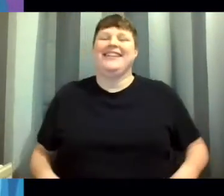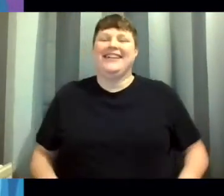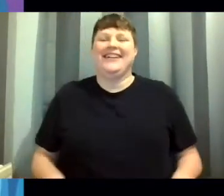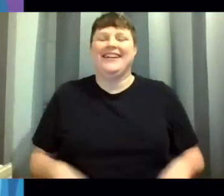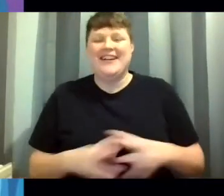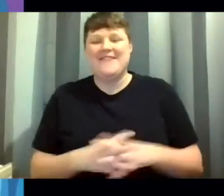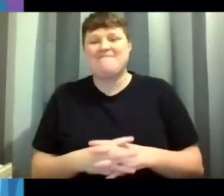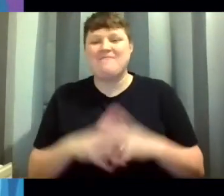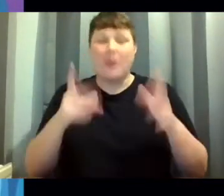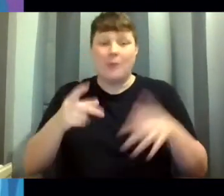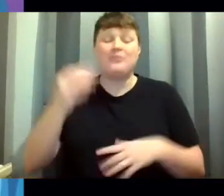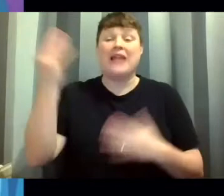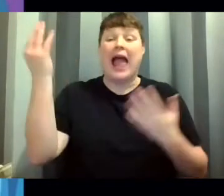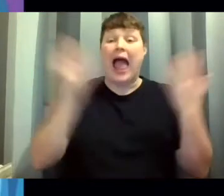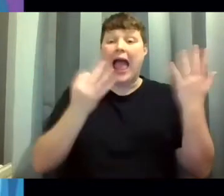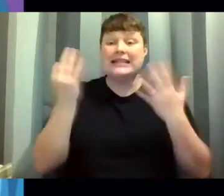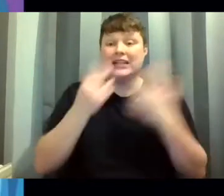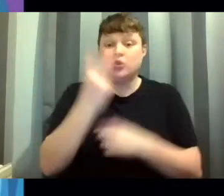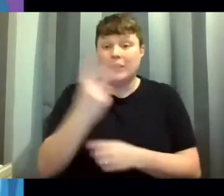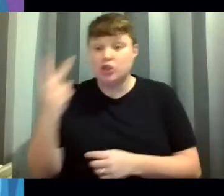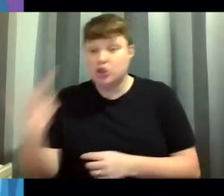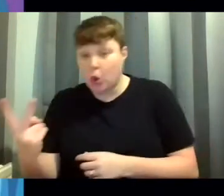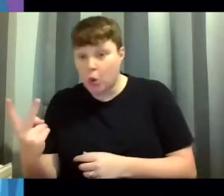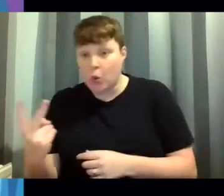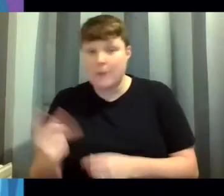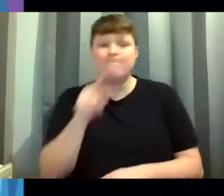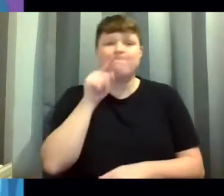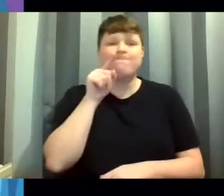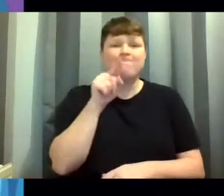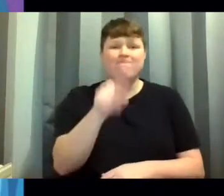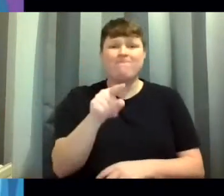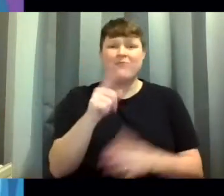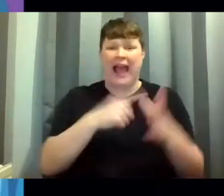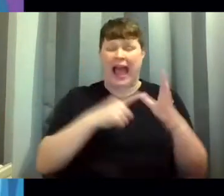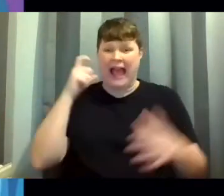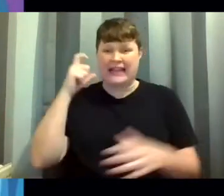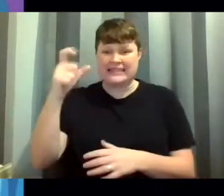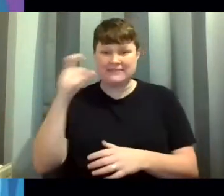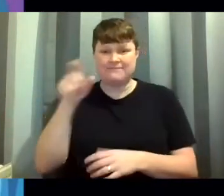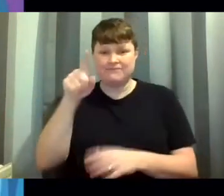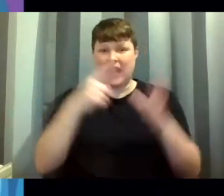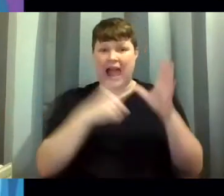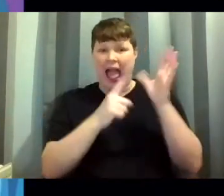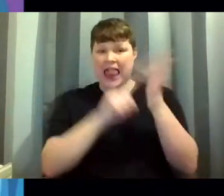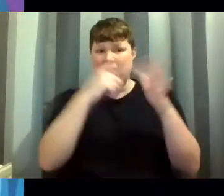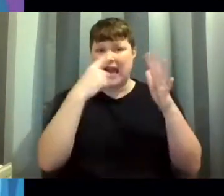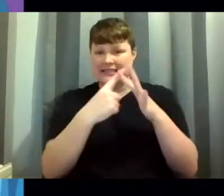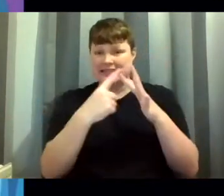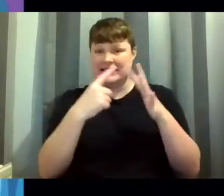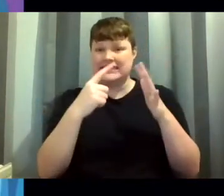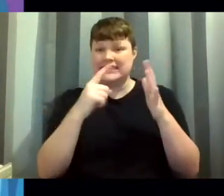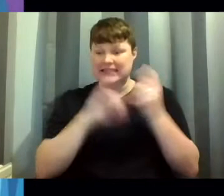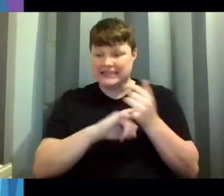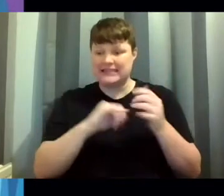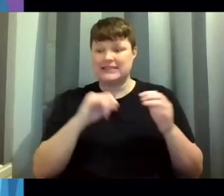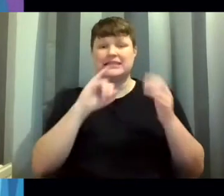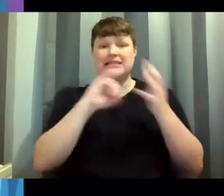In 1822, there was a gruesome accident of Alexis St. Martin. He was a